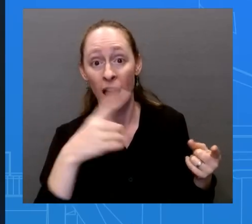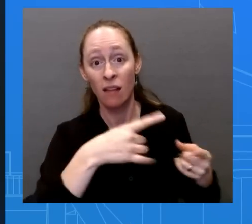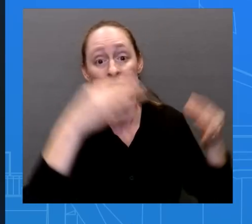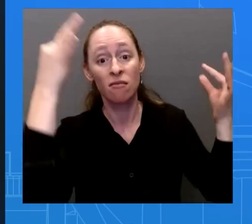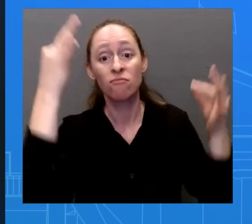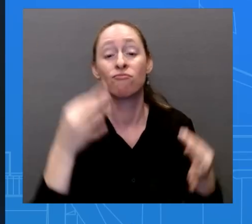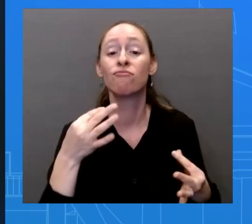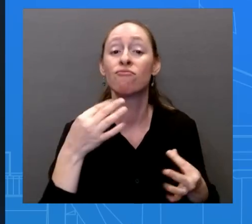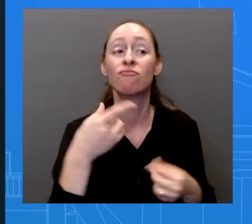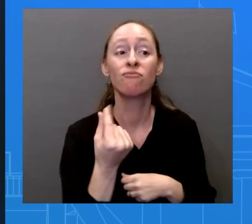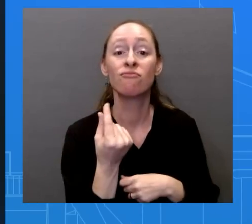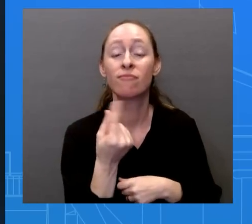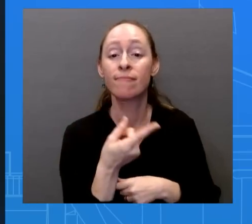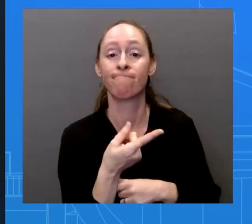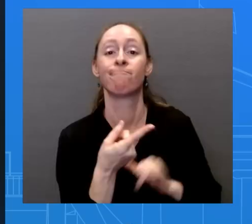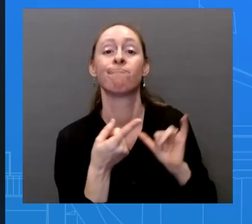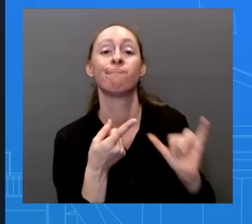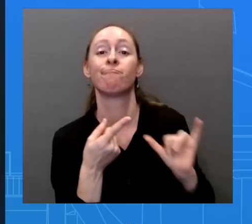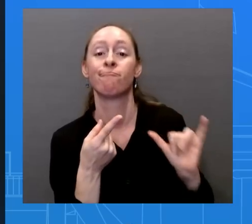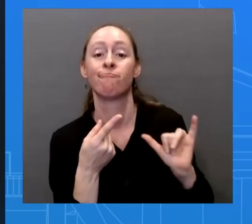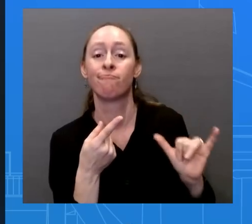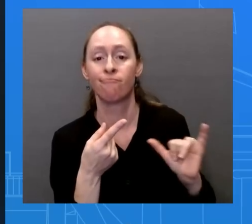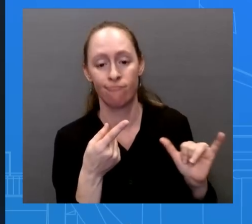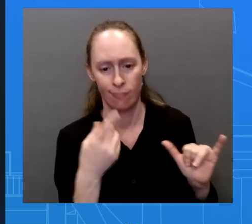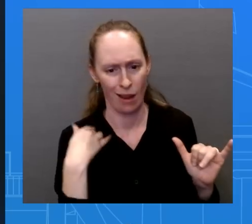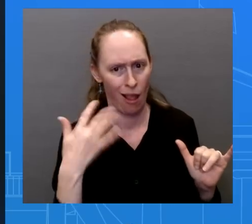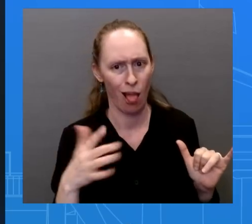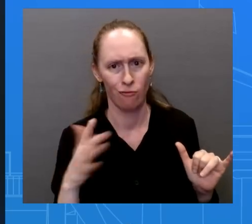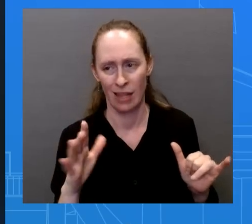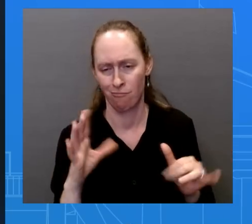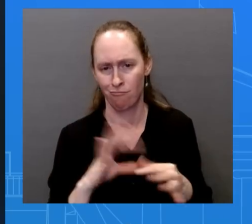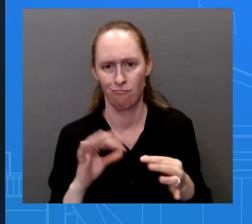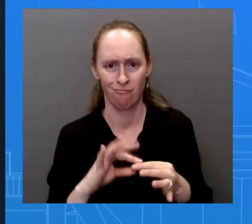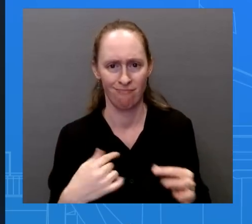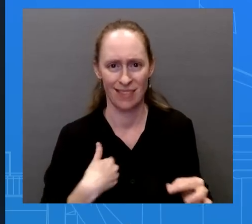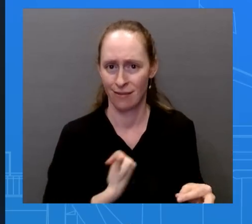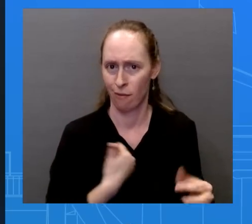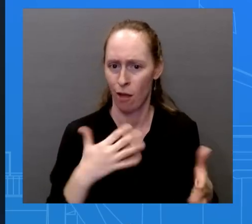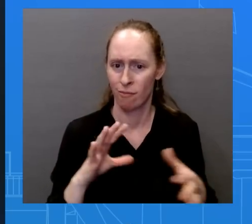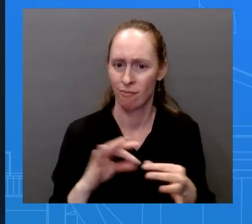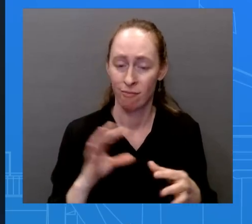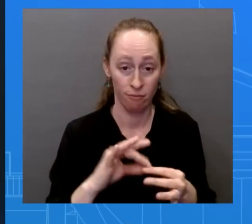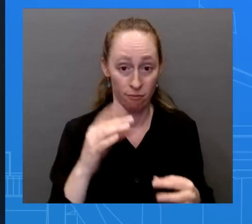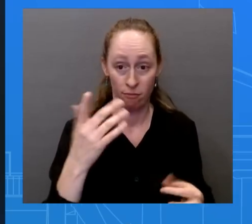I've said this plenty of times at this podium already -- is that we see that they're aligning